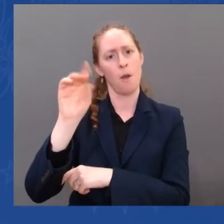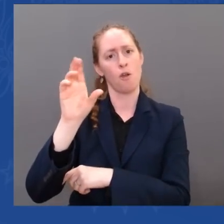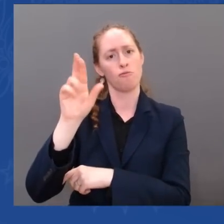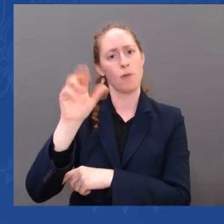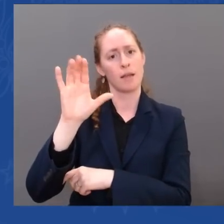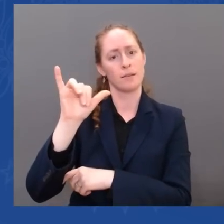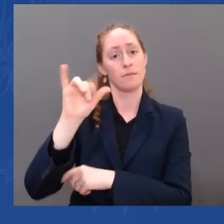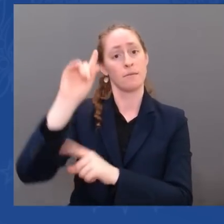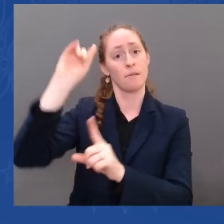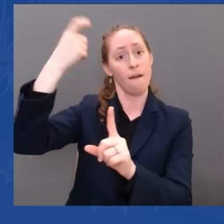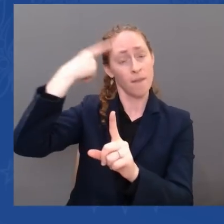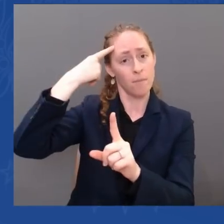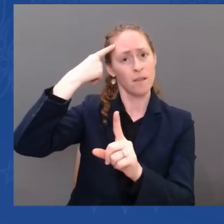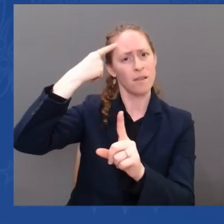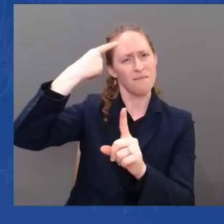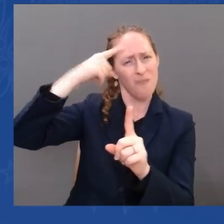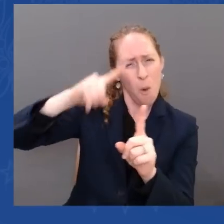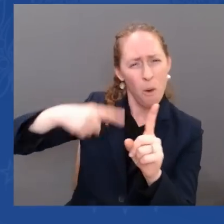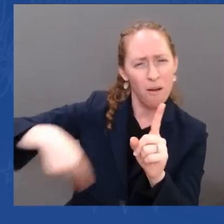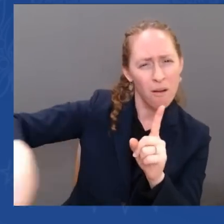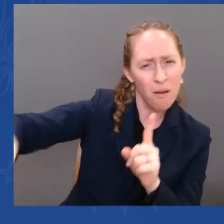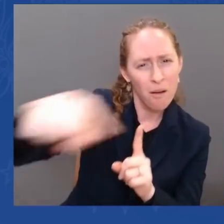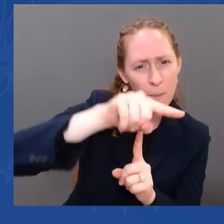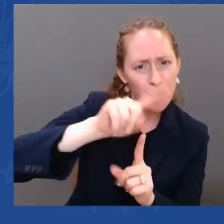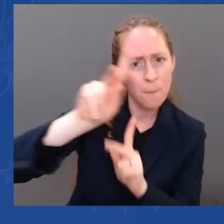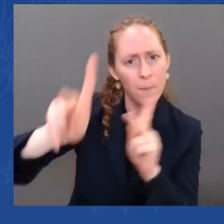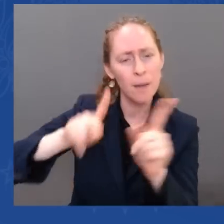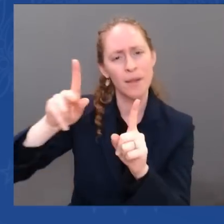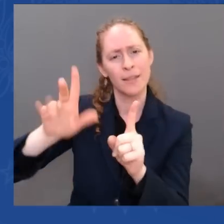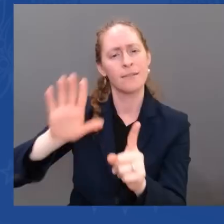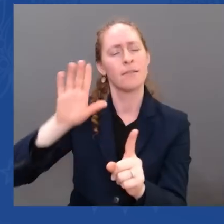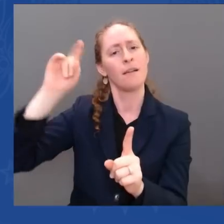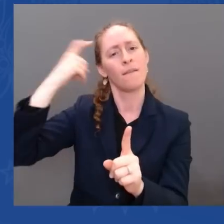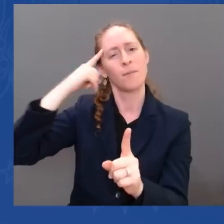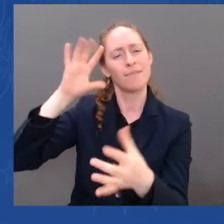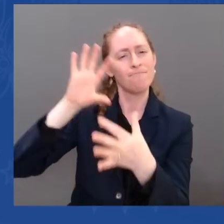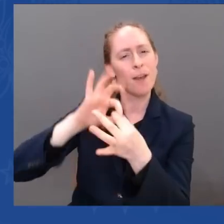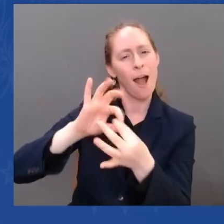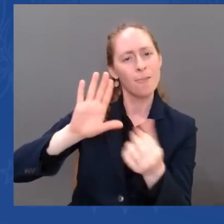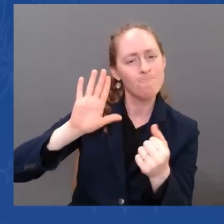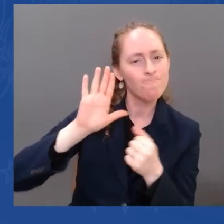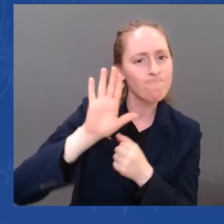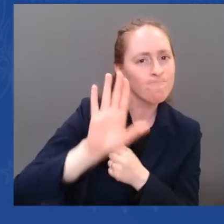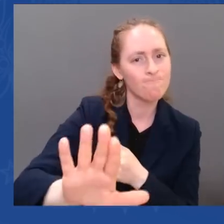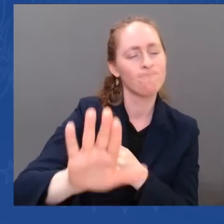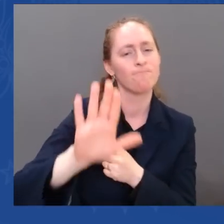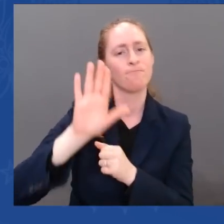Greece 25 centuries ago. And in his annual message on the 3rd of December, 1822,